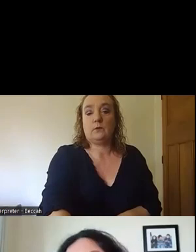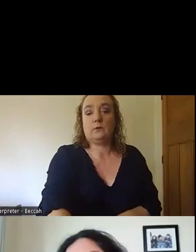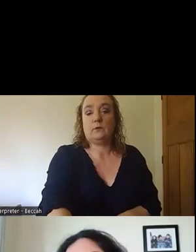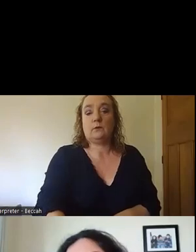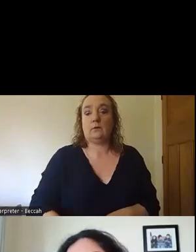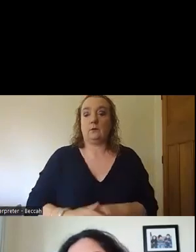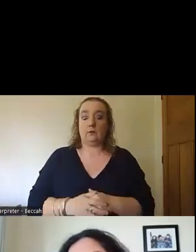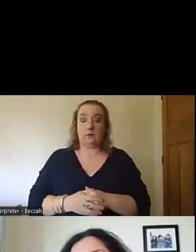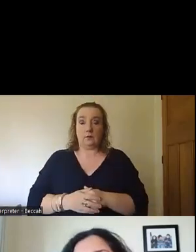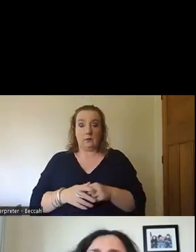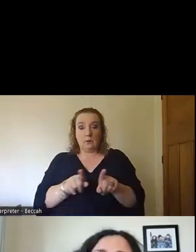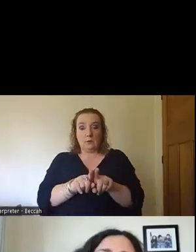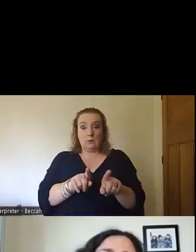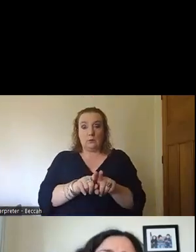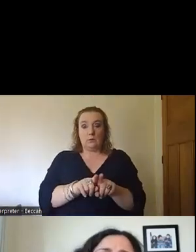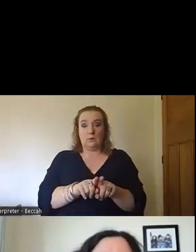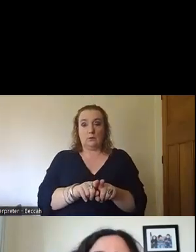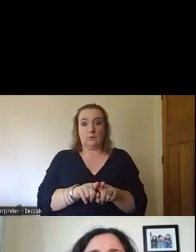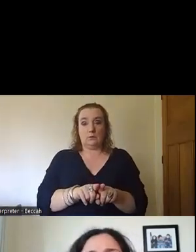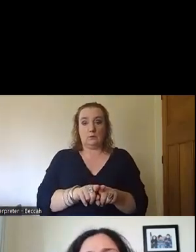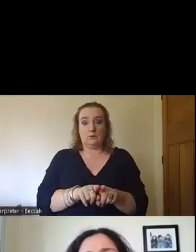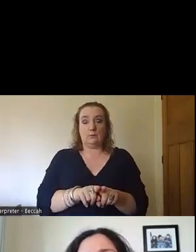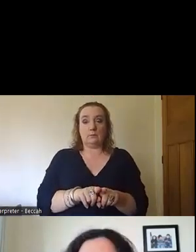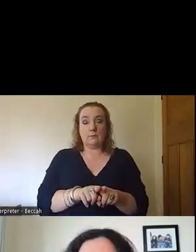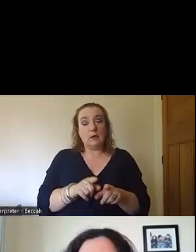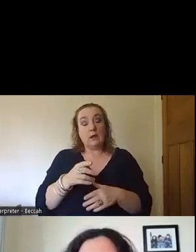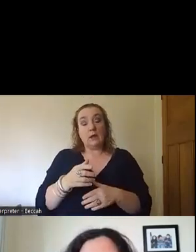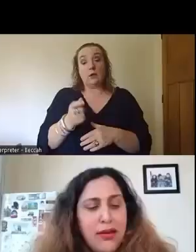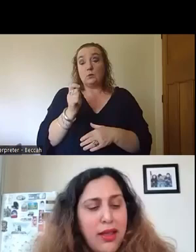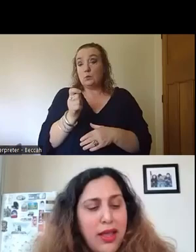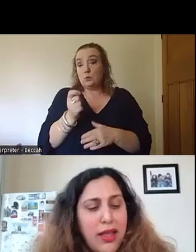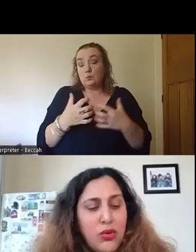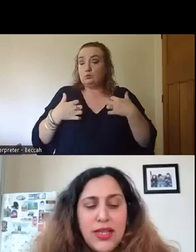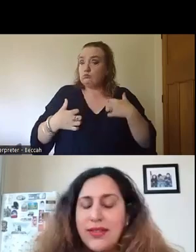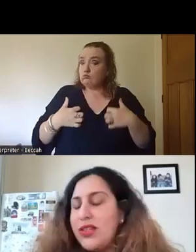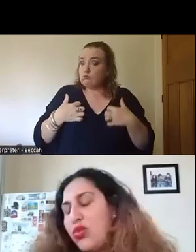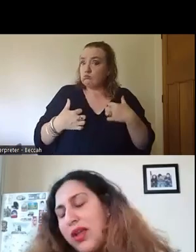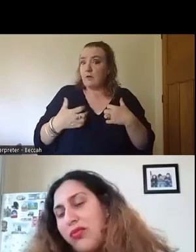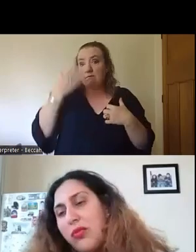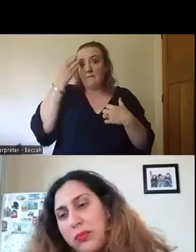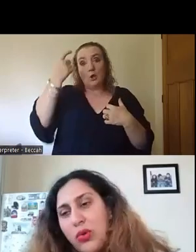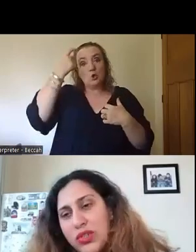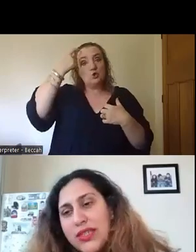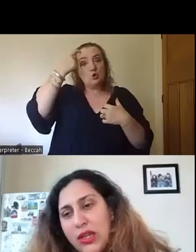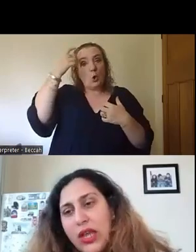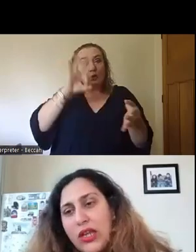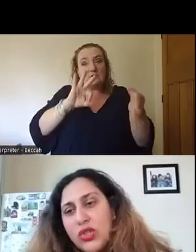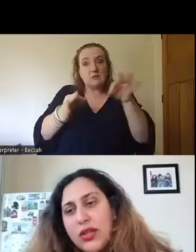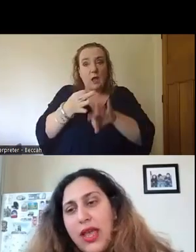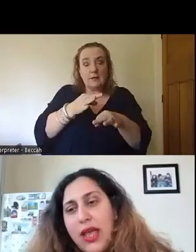And lastly, and I guess newfound interest in neuroscience and trauma informed approaches in education.